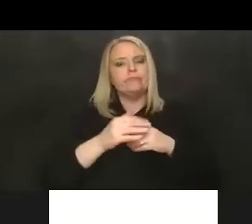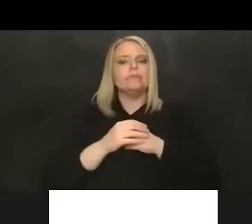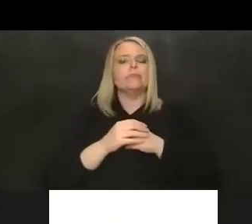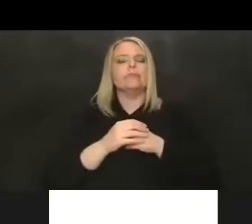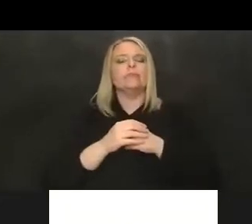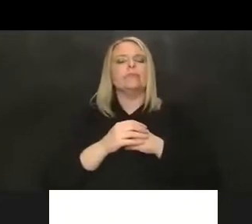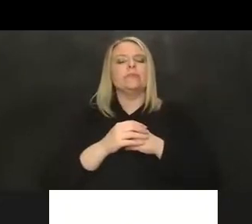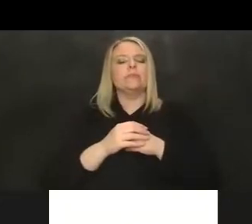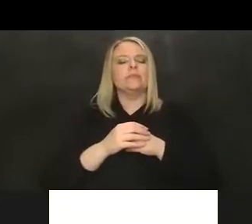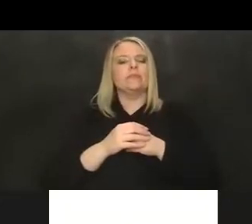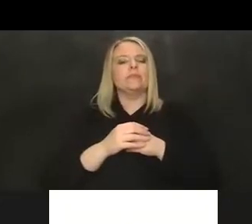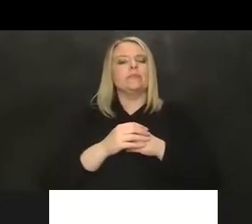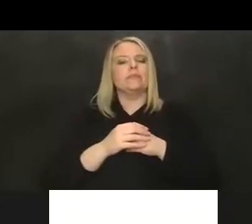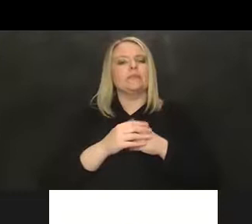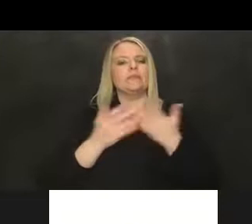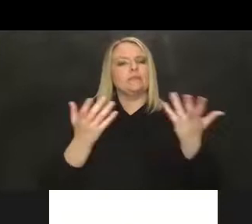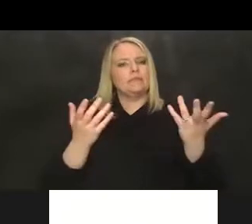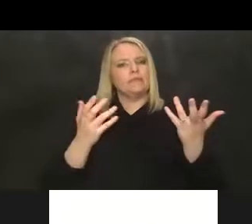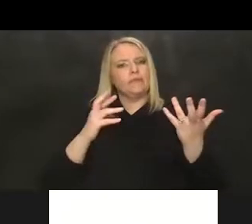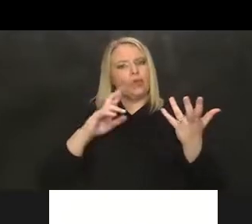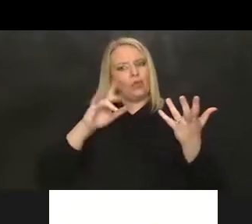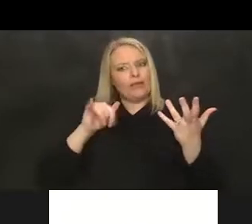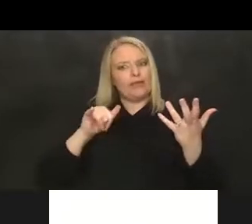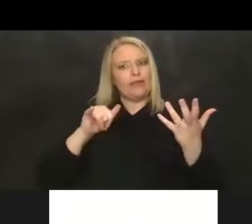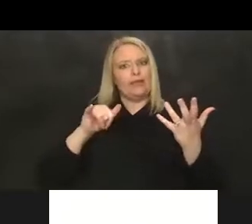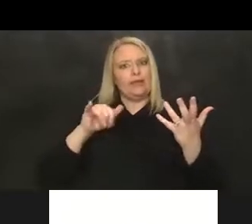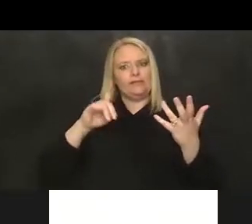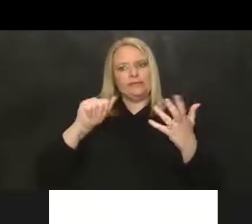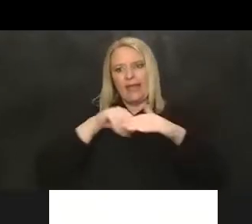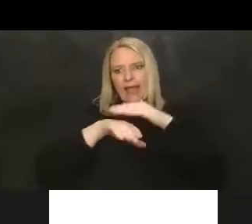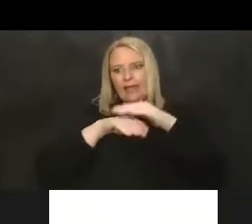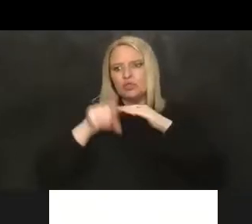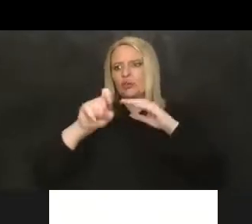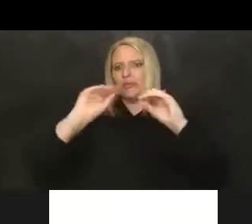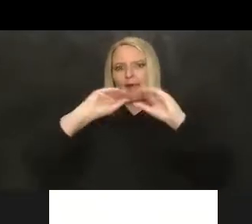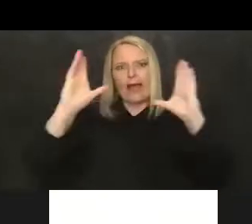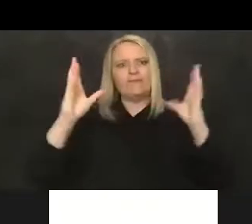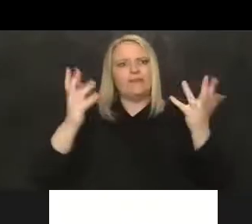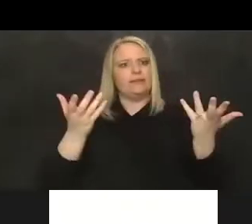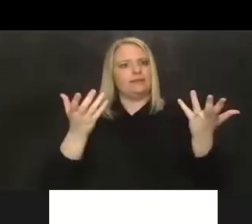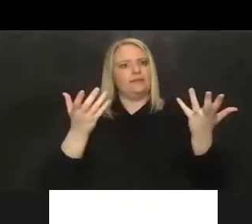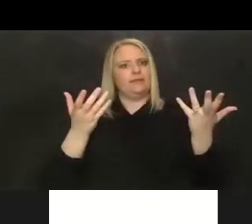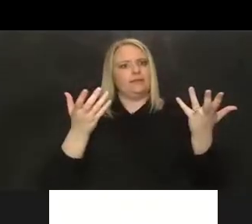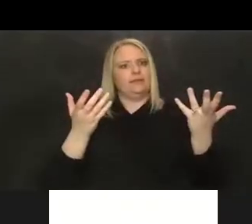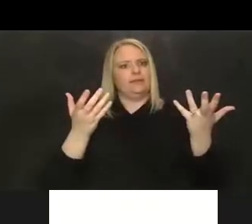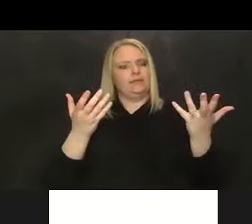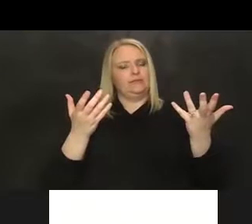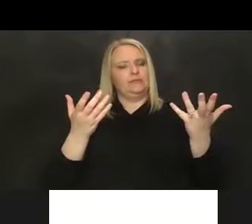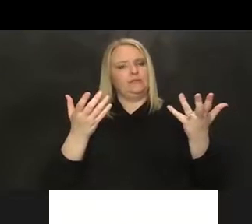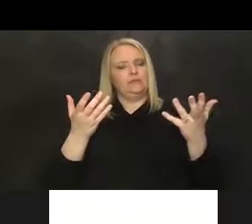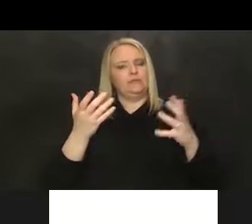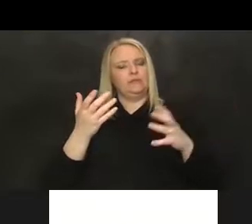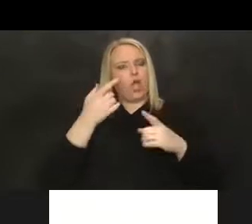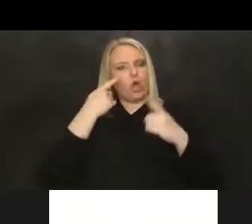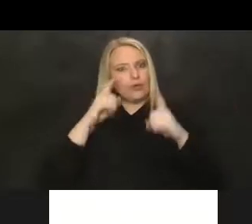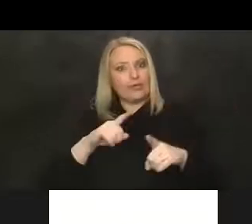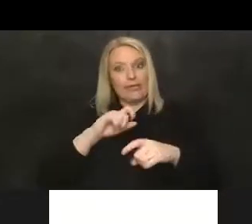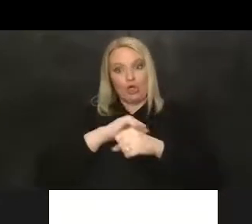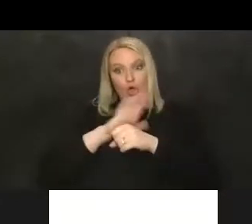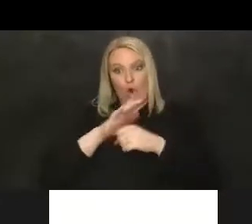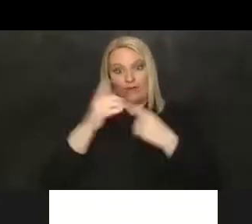how, like, obvious it should be to like give accessibility, and, agreed, like once COVID came, and,